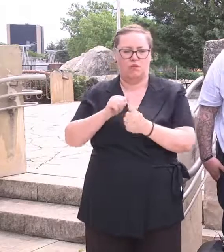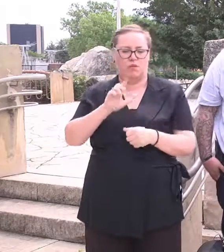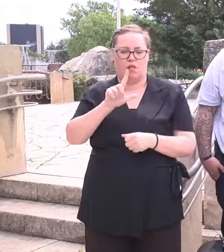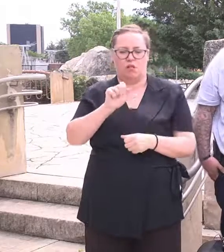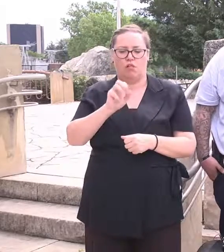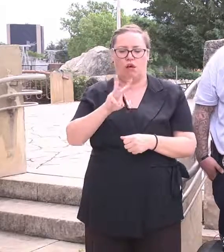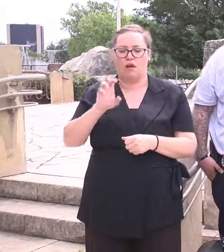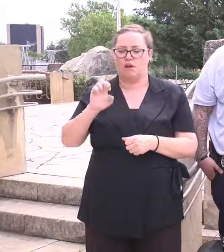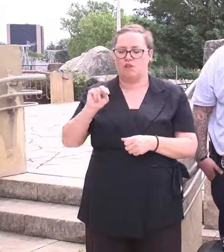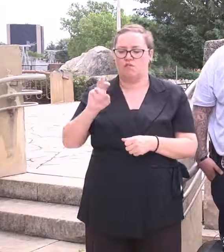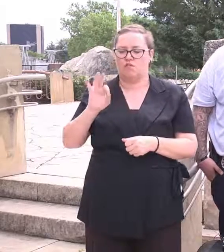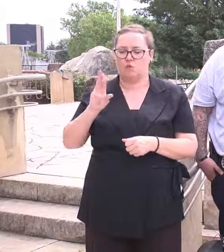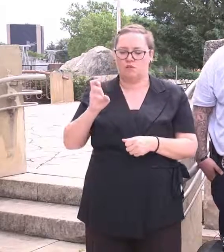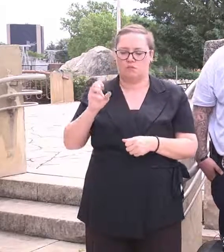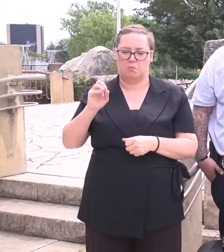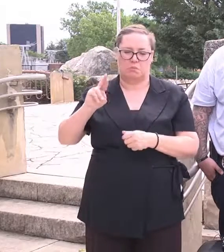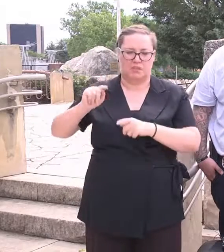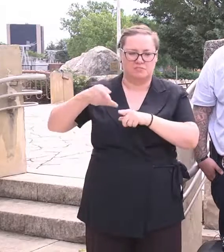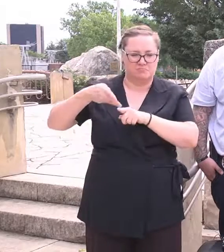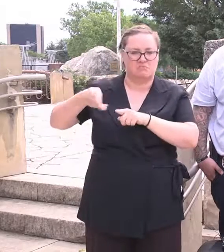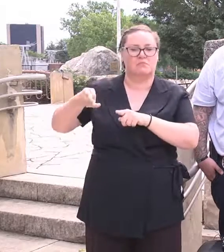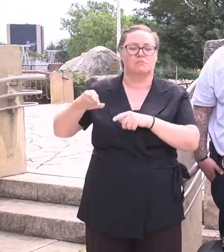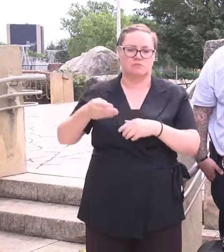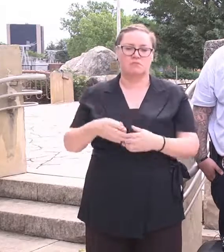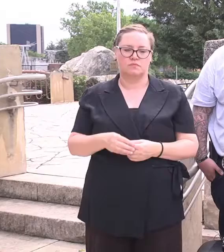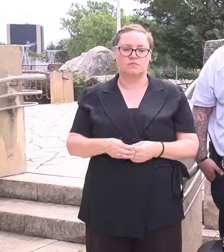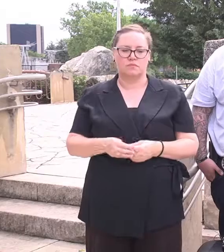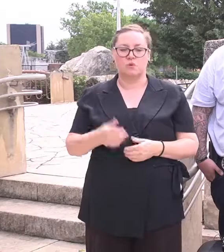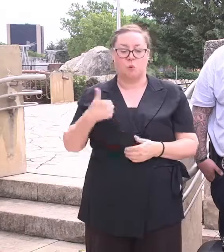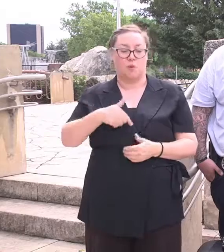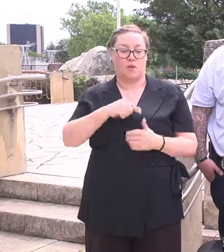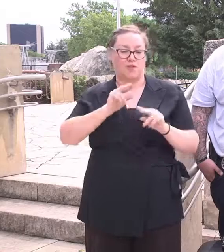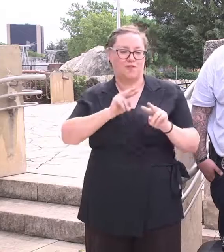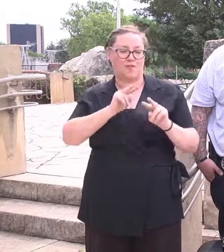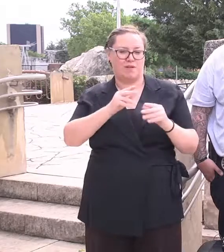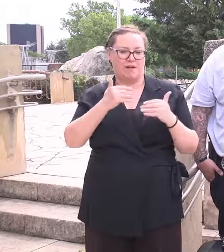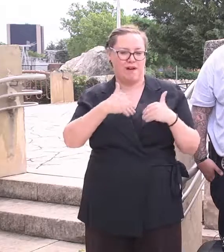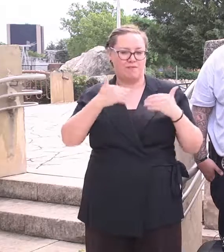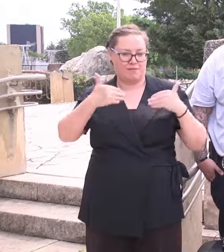like he was saying so uh we want to we're looking forward to having the youth and and this will be